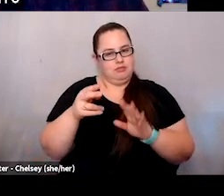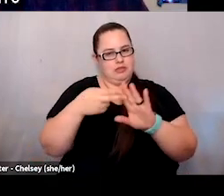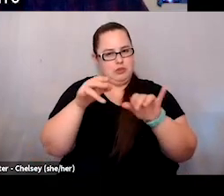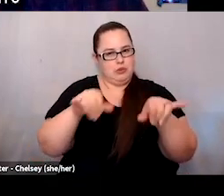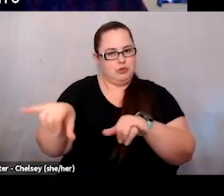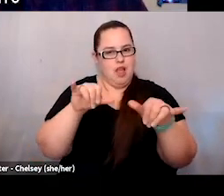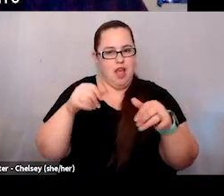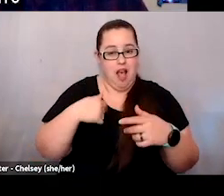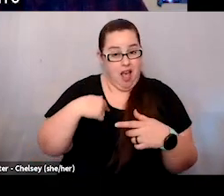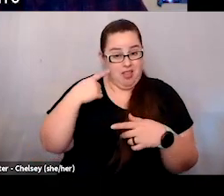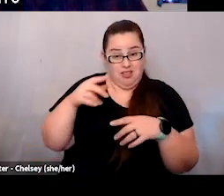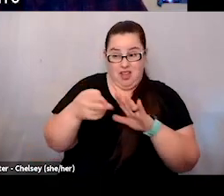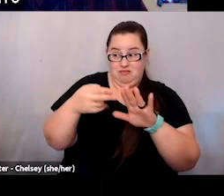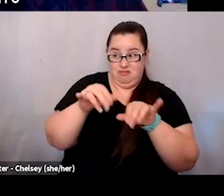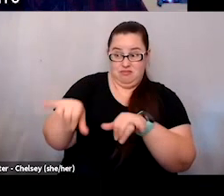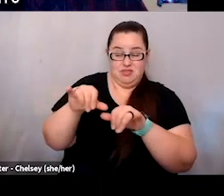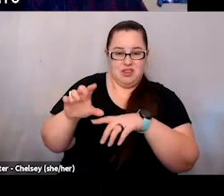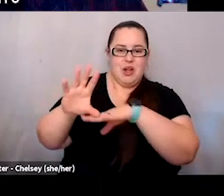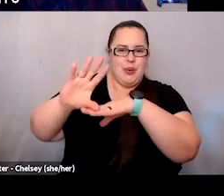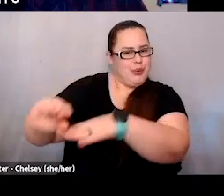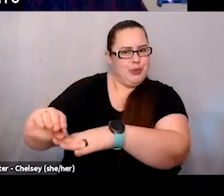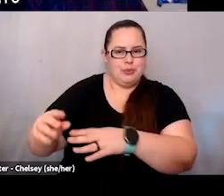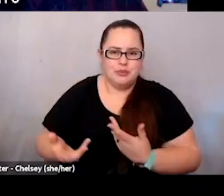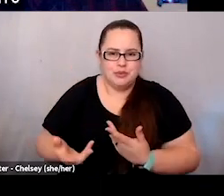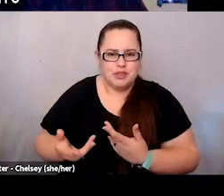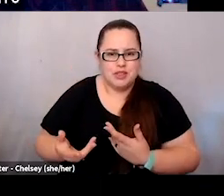again, these are all stereotypical views of Native Americans. And I argue that